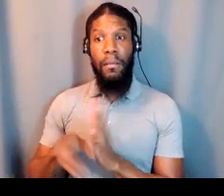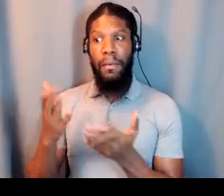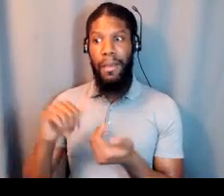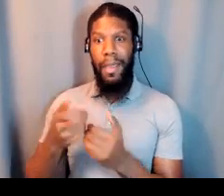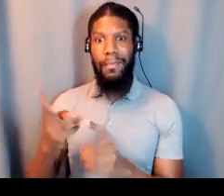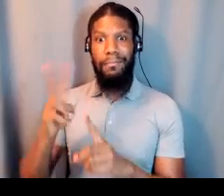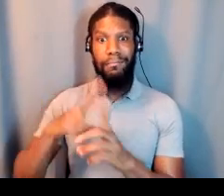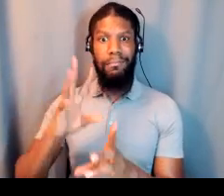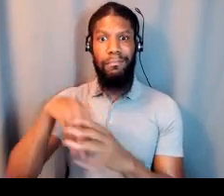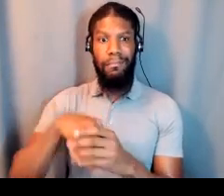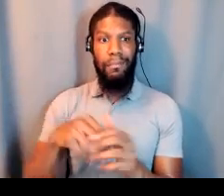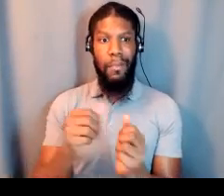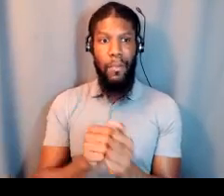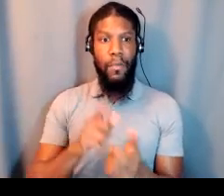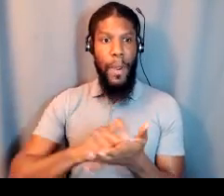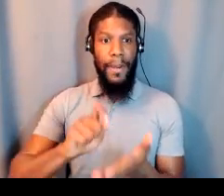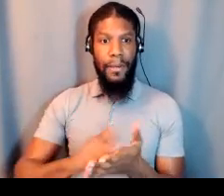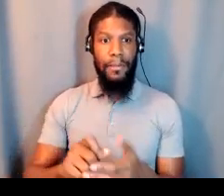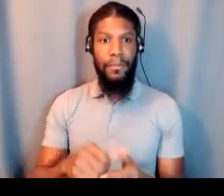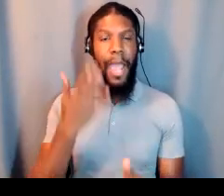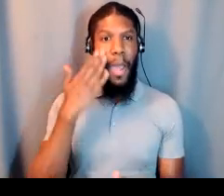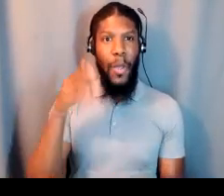a bunch of different topics together here, and I don't mean to do that.